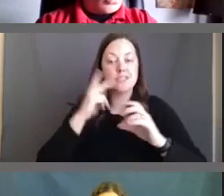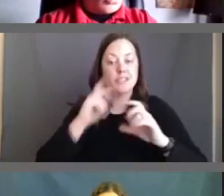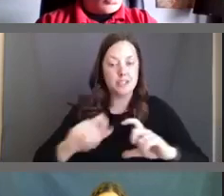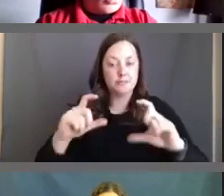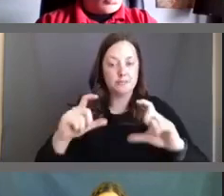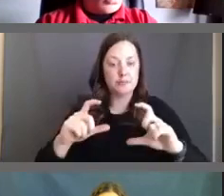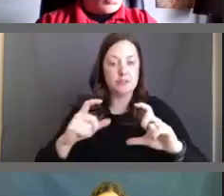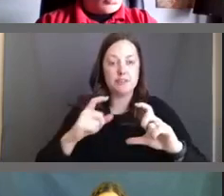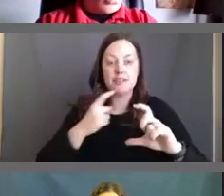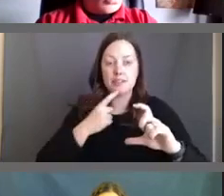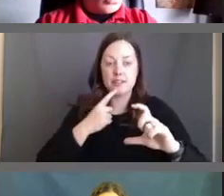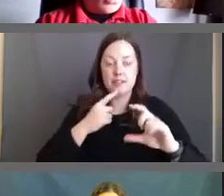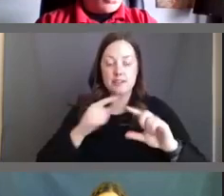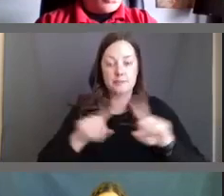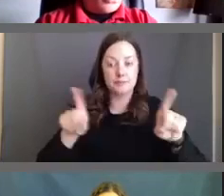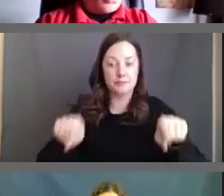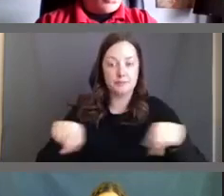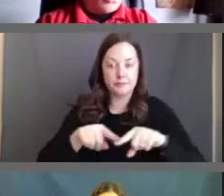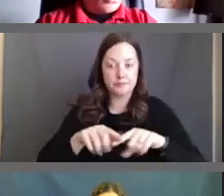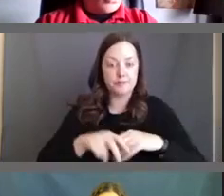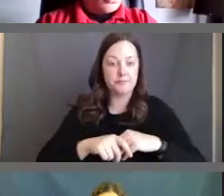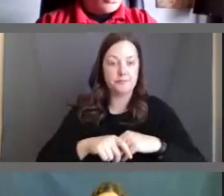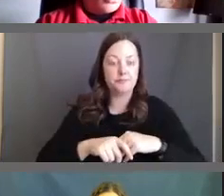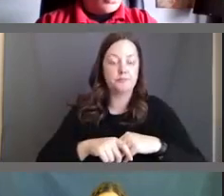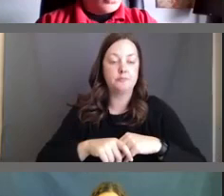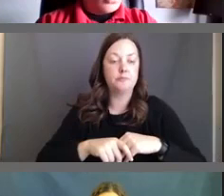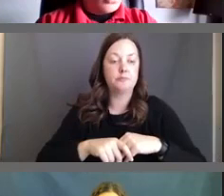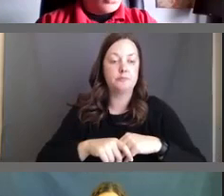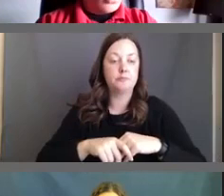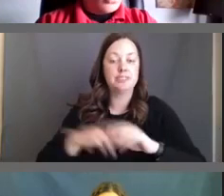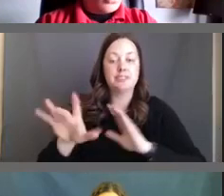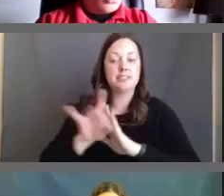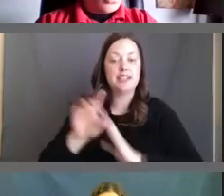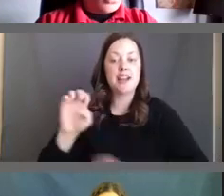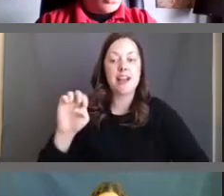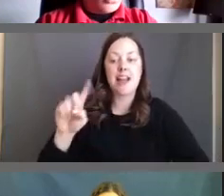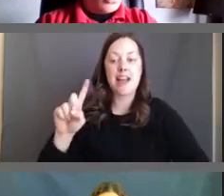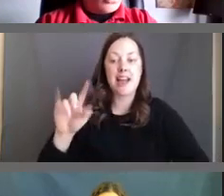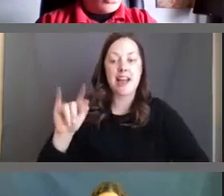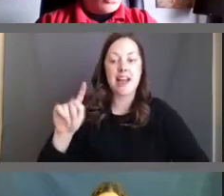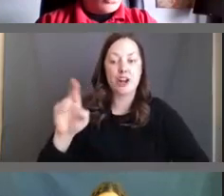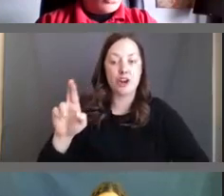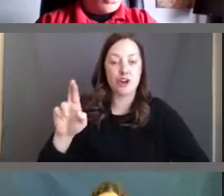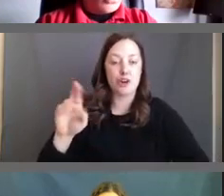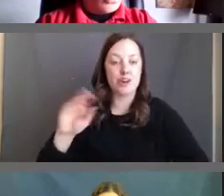If you do it when it's blank then you don't have to go back and take all of those documents